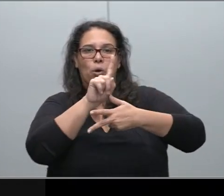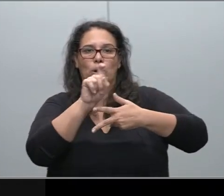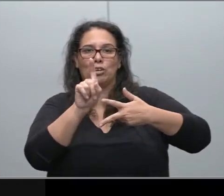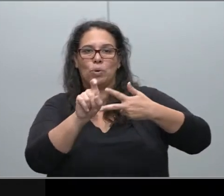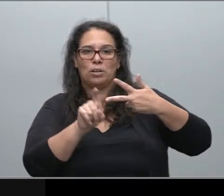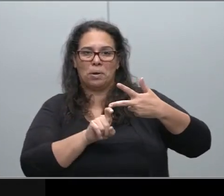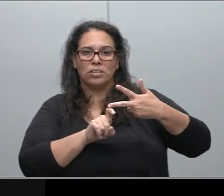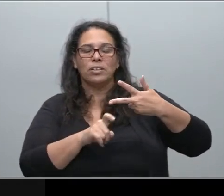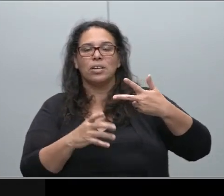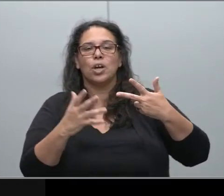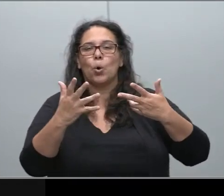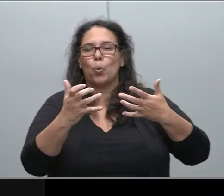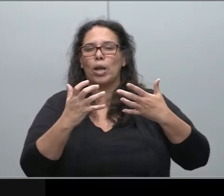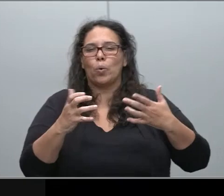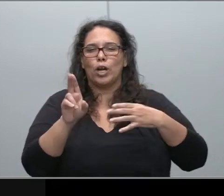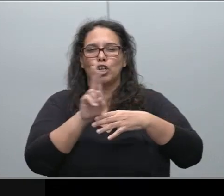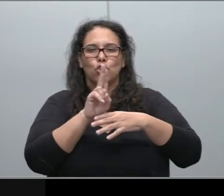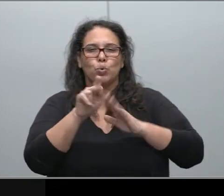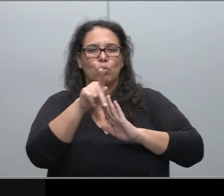in being in our student advisory committees.